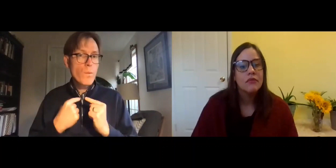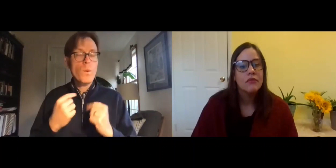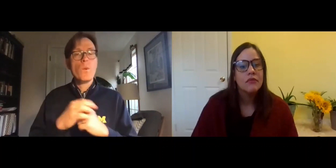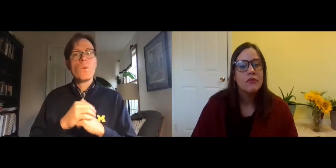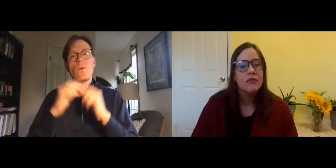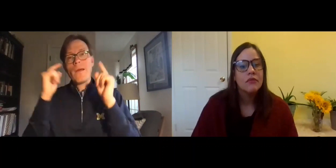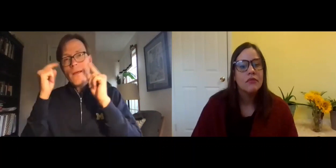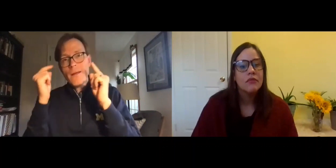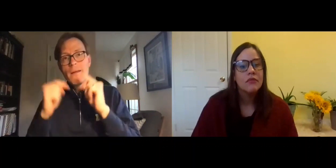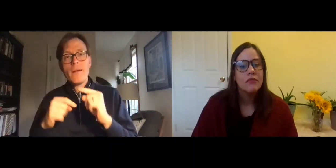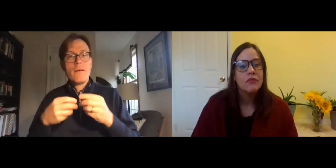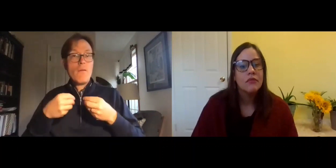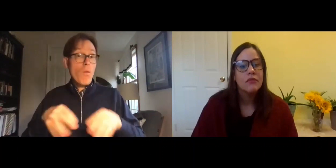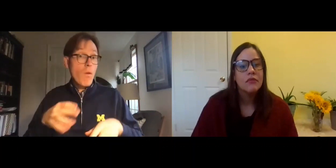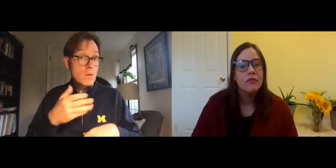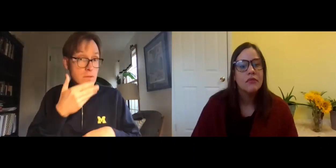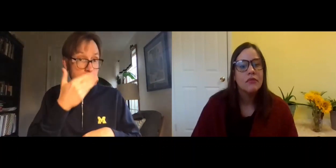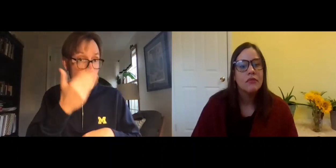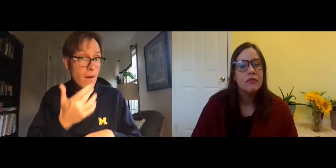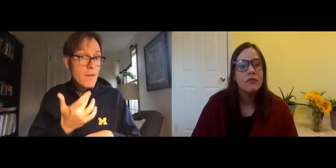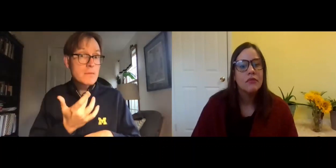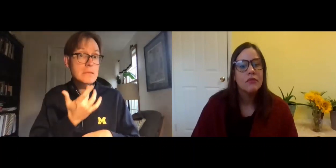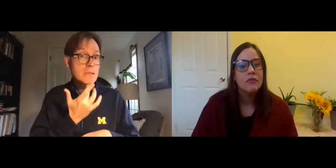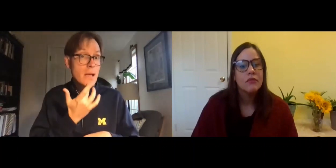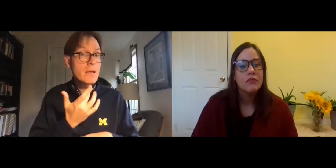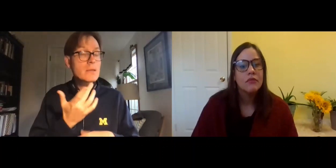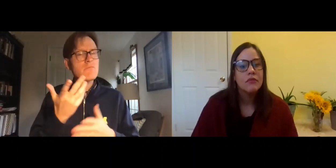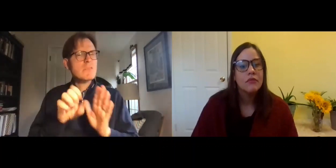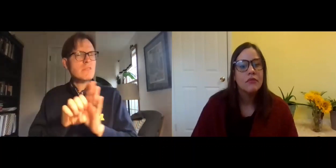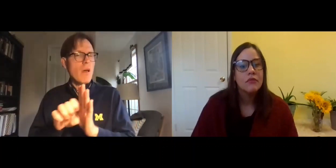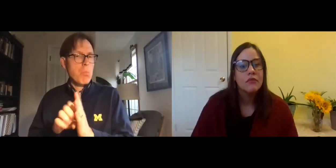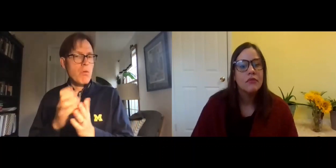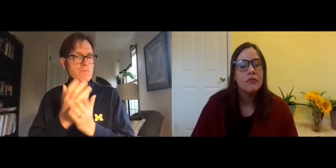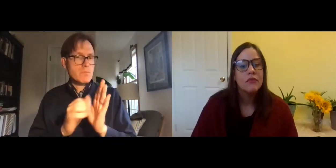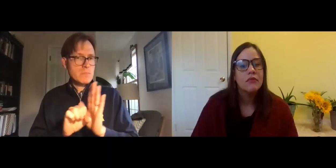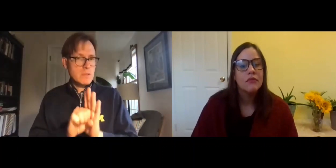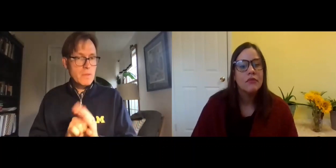But if you do have symptoms that could be a sore throat, a cough, fever, loss of smell